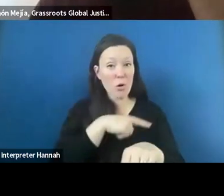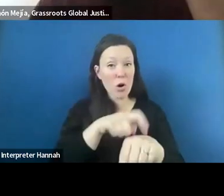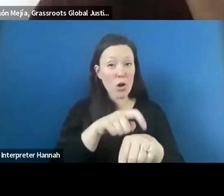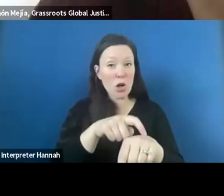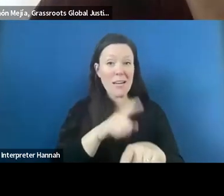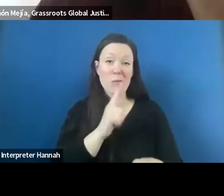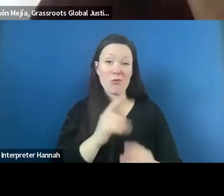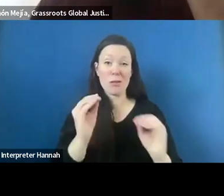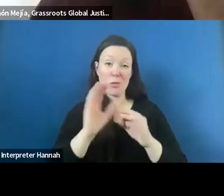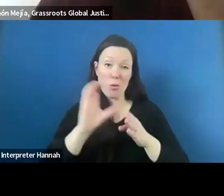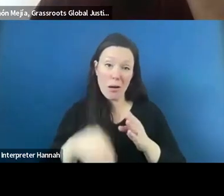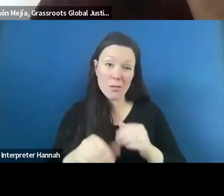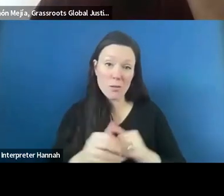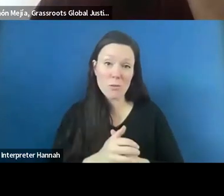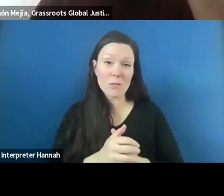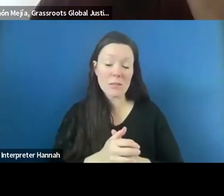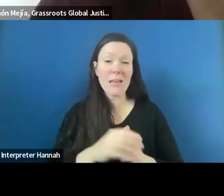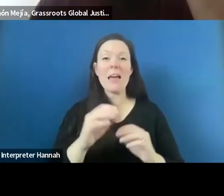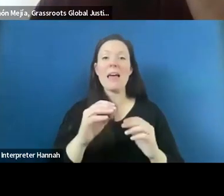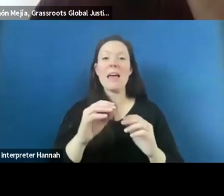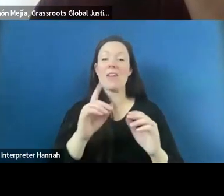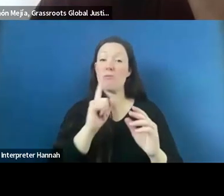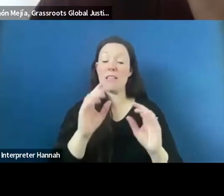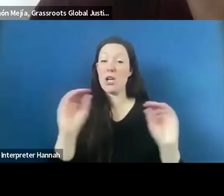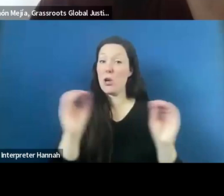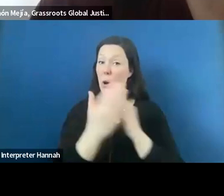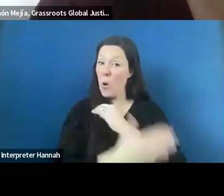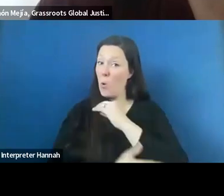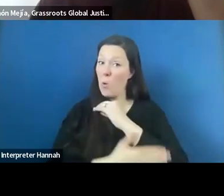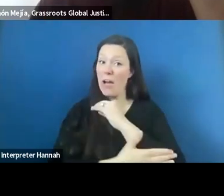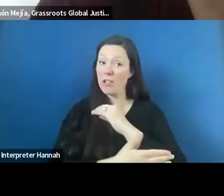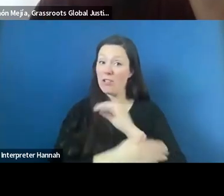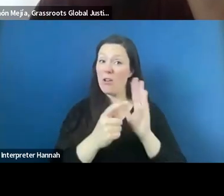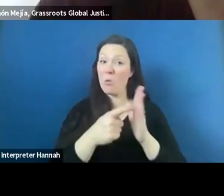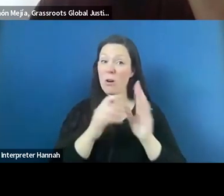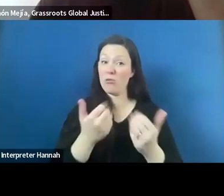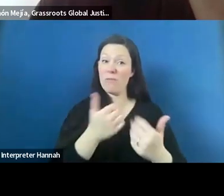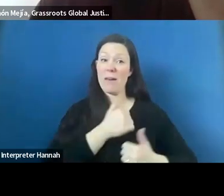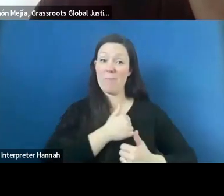And we know that no country is actually required to provide data on military emissions in climate talks.